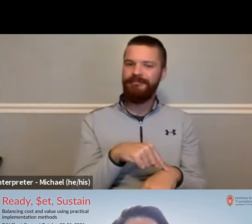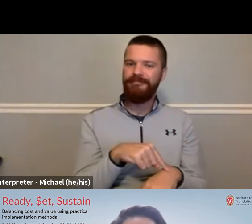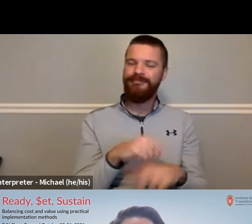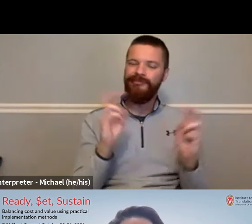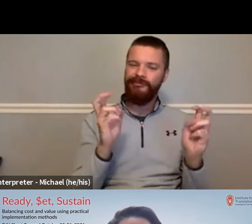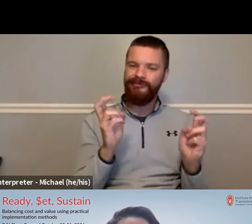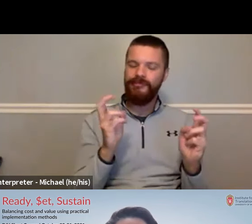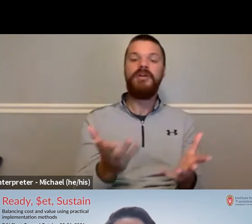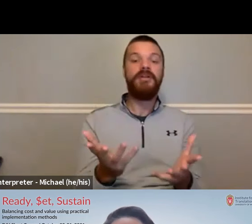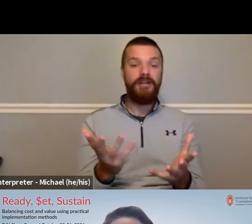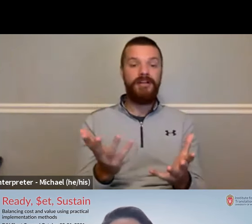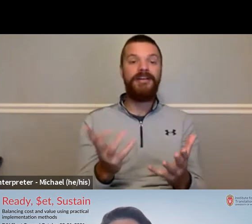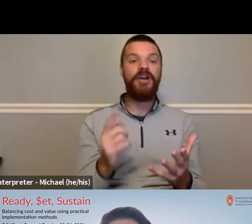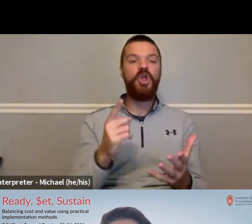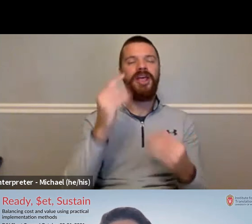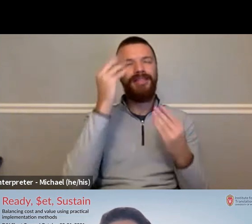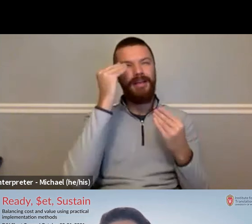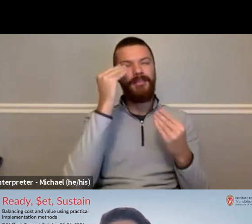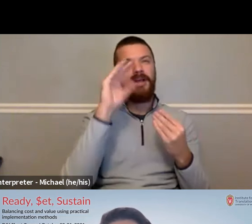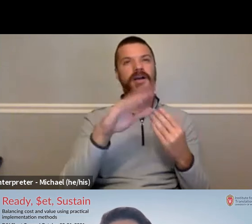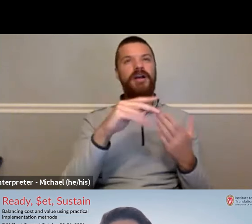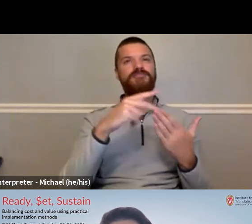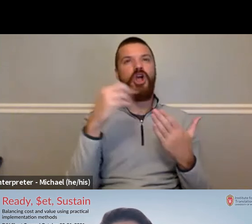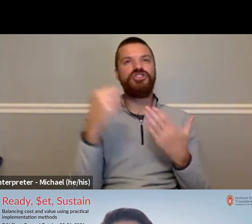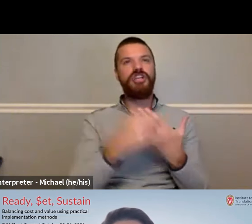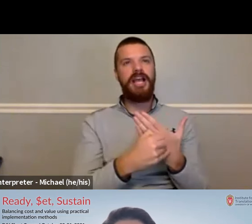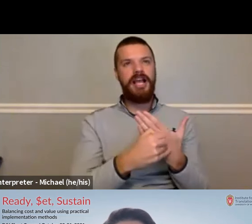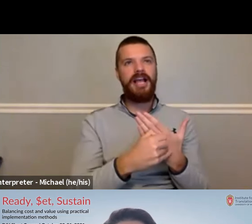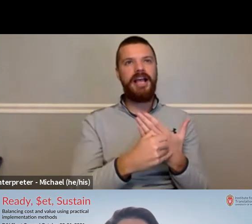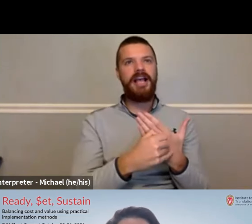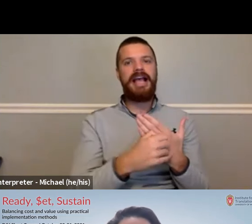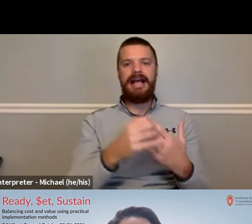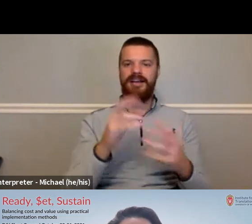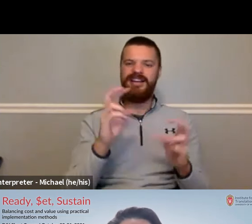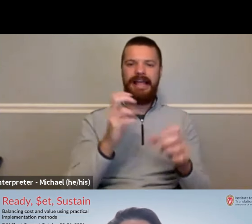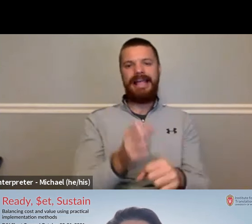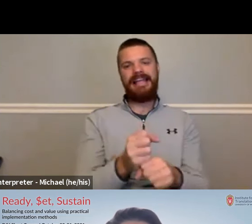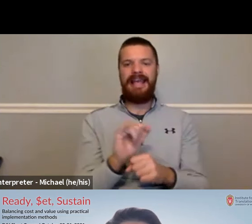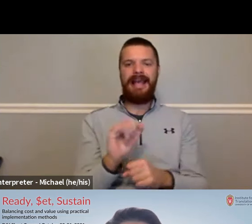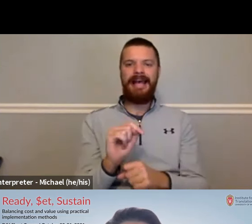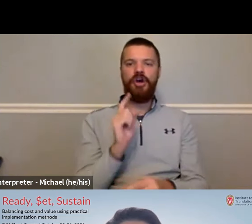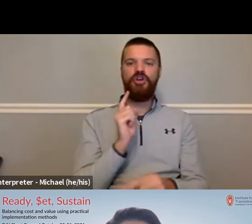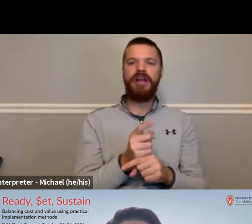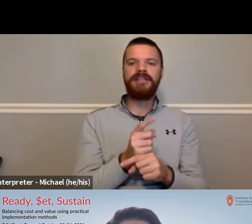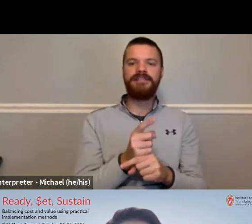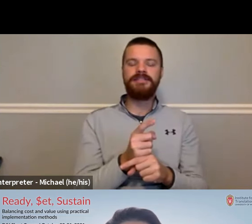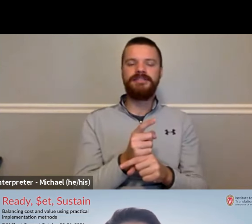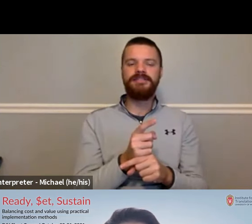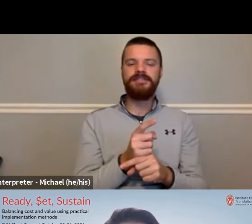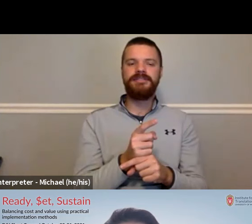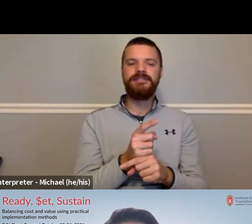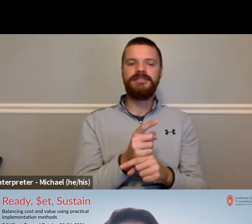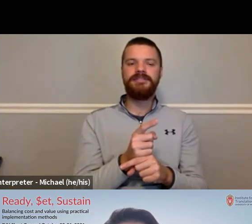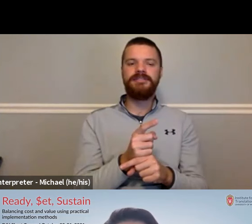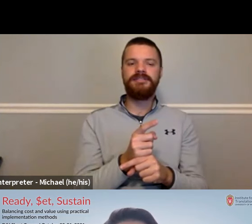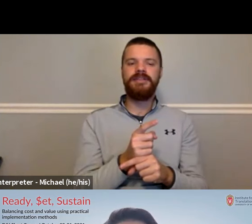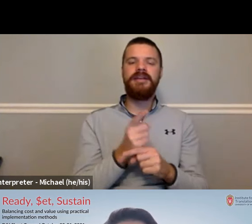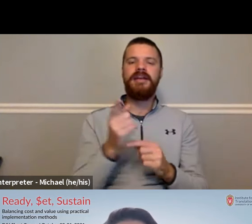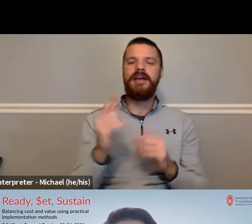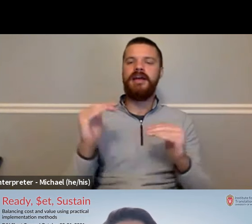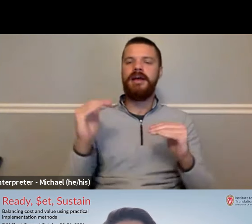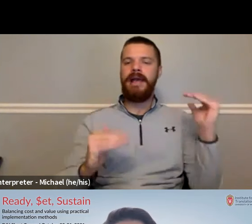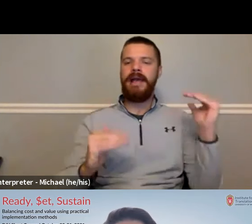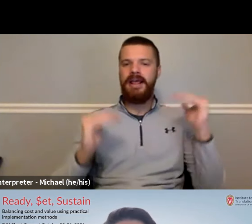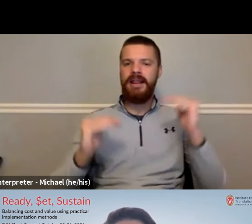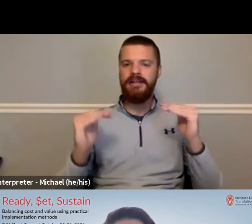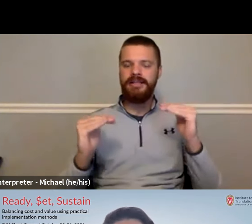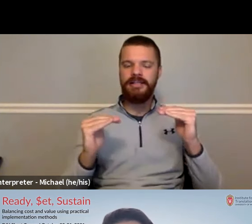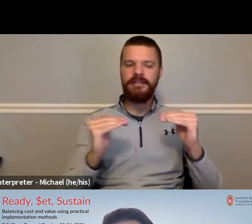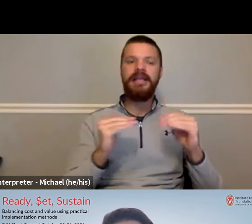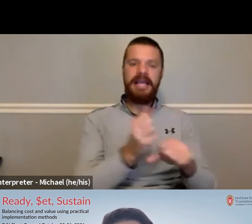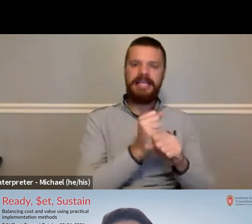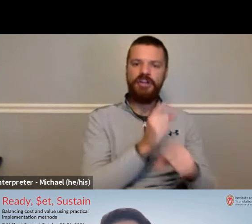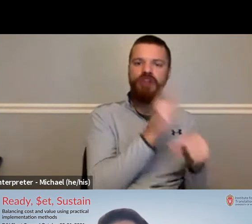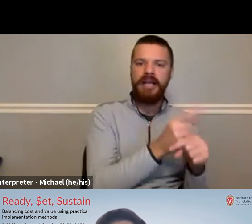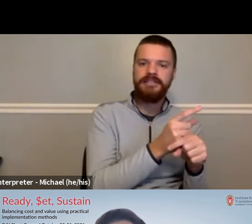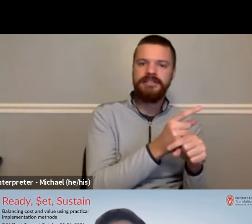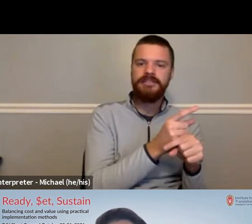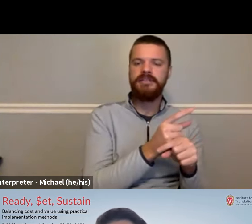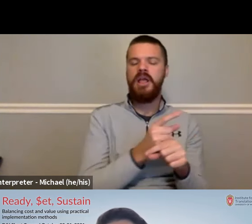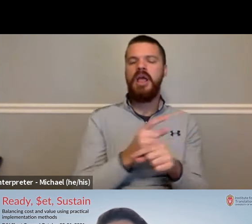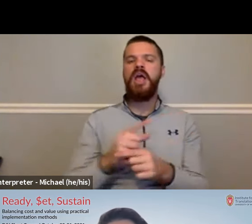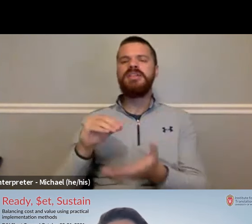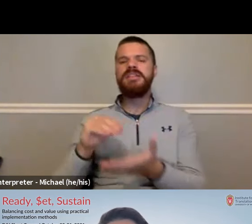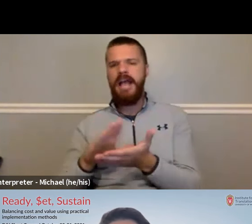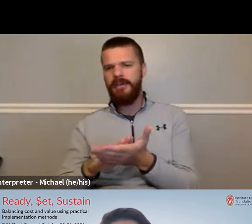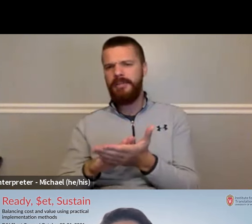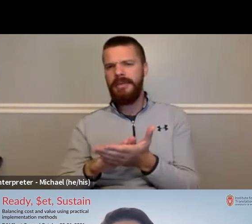Lisa Saldana (she/her/hers): And so, when you think about your project and you think about getting it right, how much do you think about having to get something right versus maybe documenting but still continuing down the path.